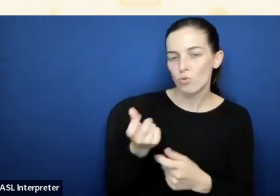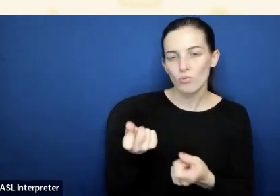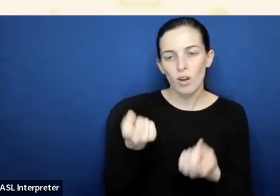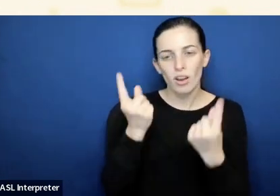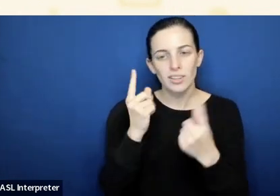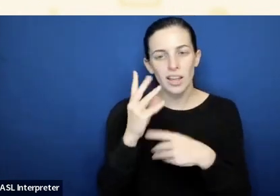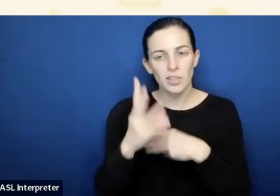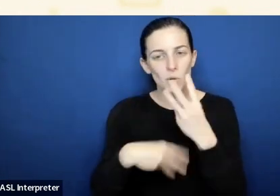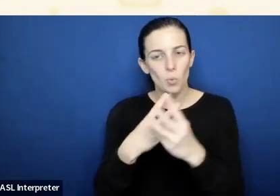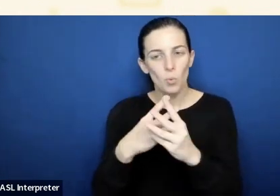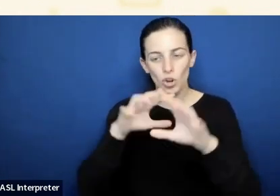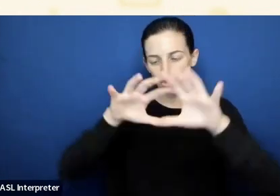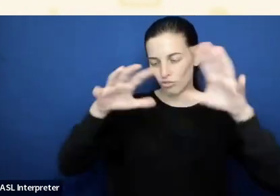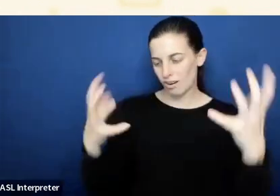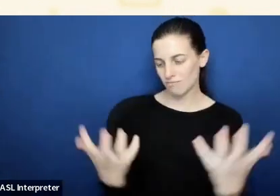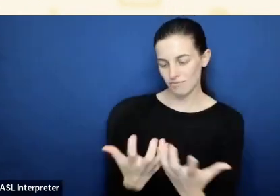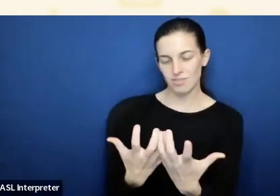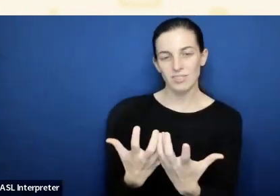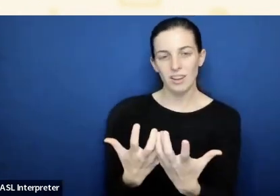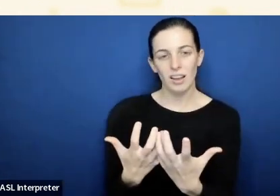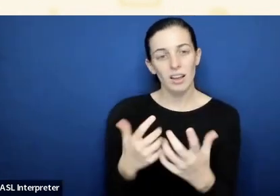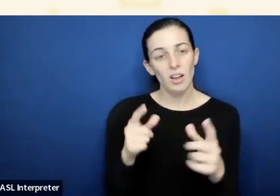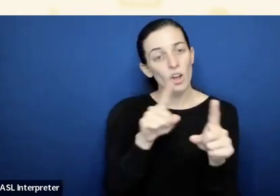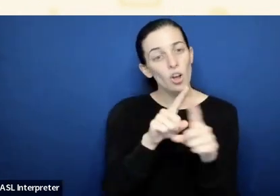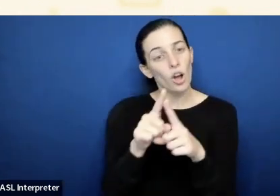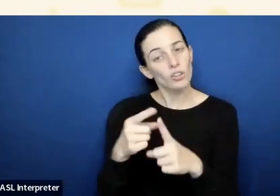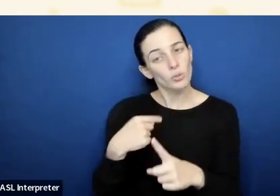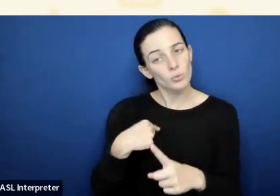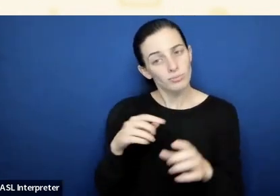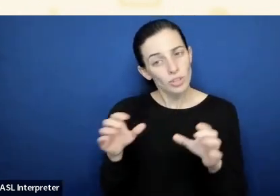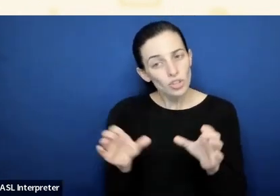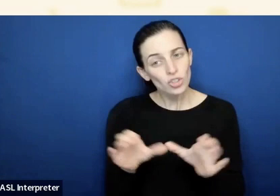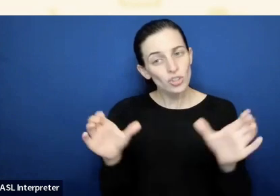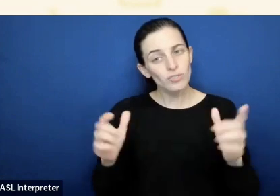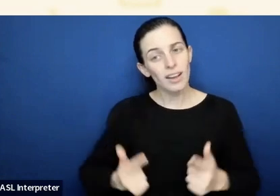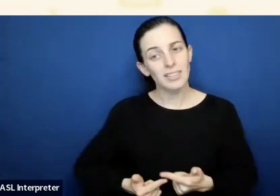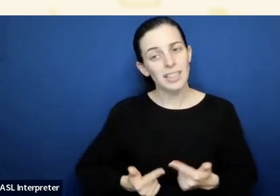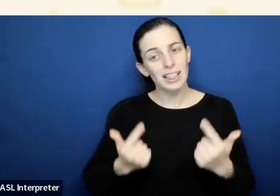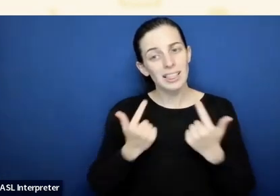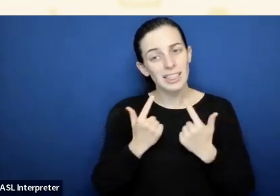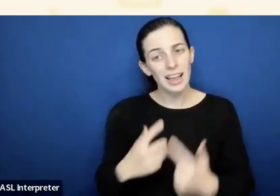And I'm also a certified life coach, wearing a lot of hats